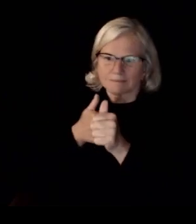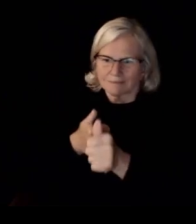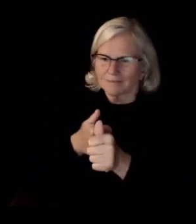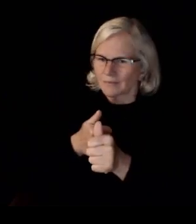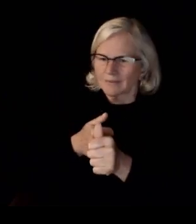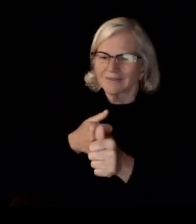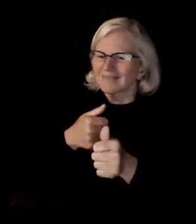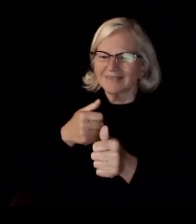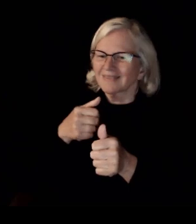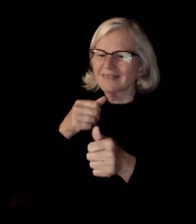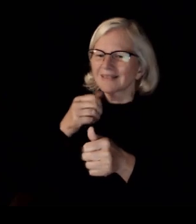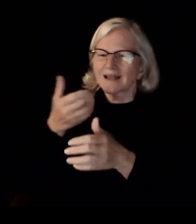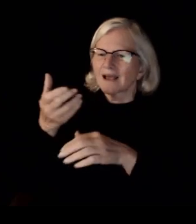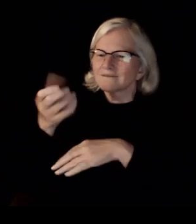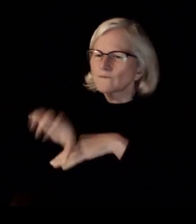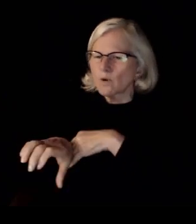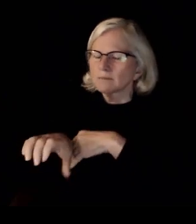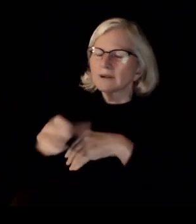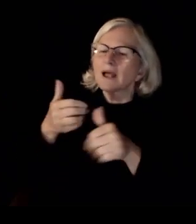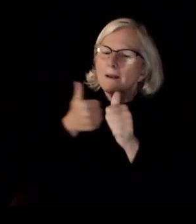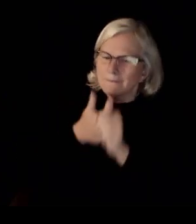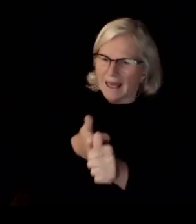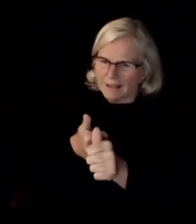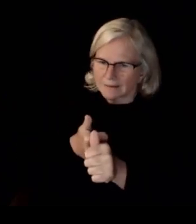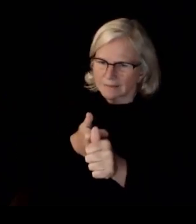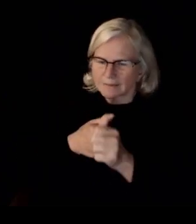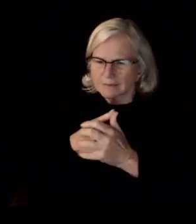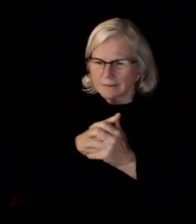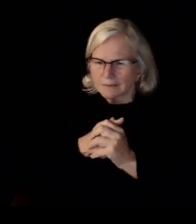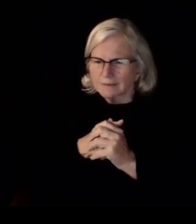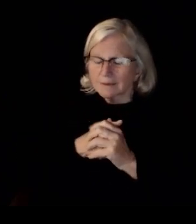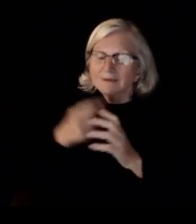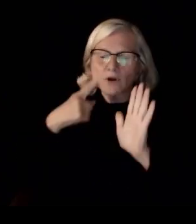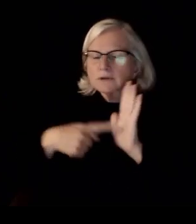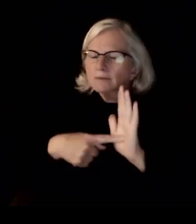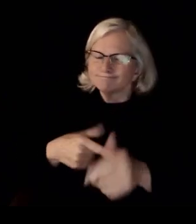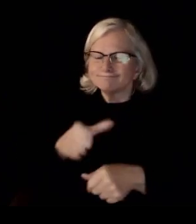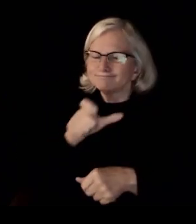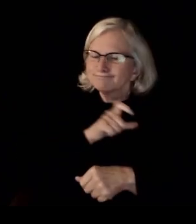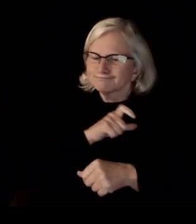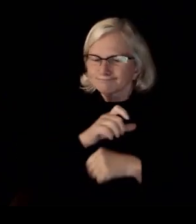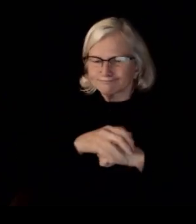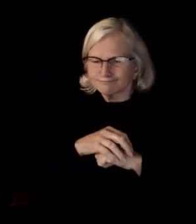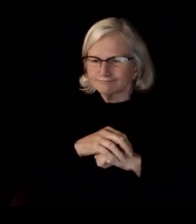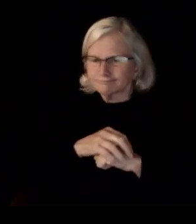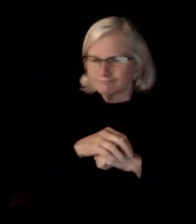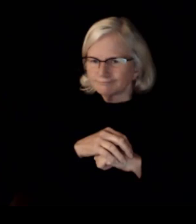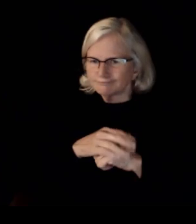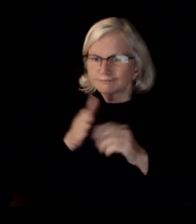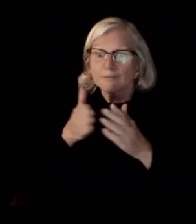in a position whether that be law enforcement or public health or who have any